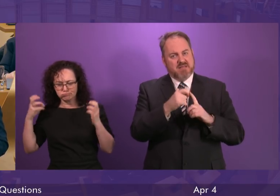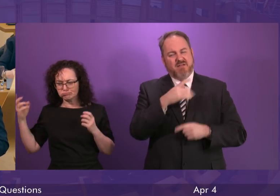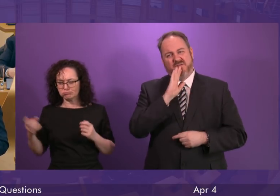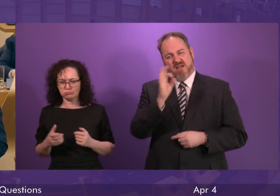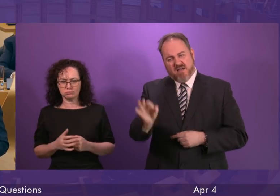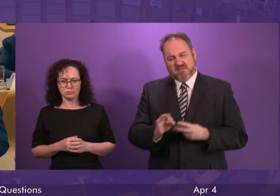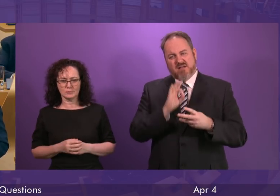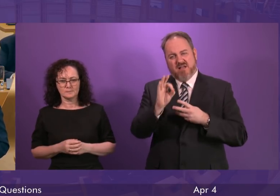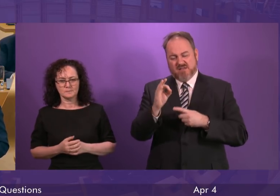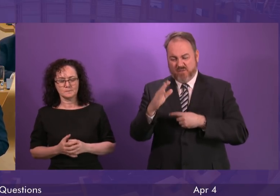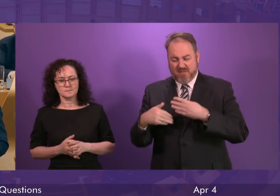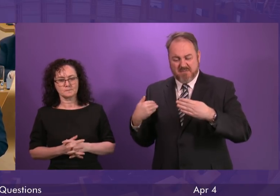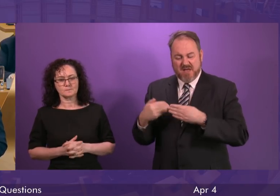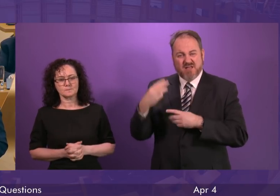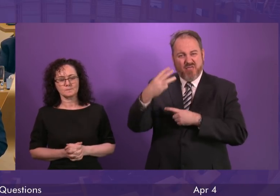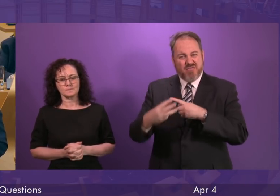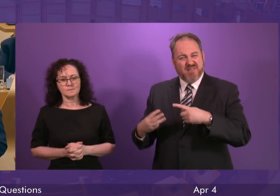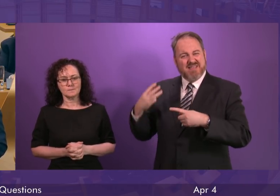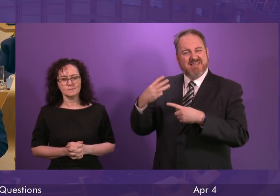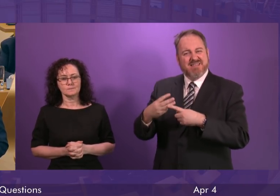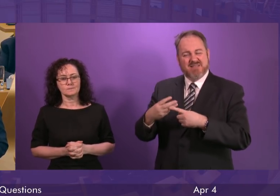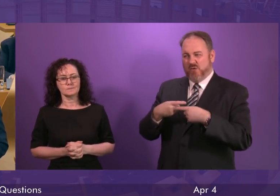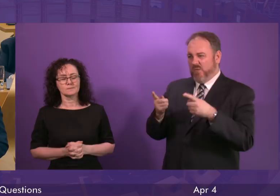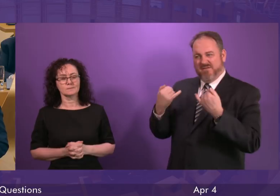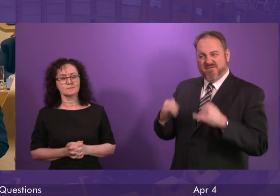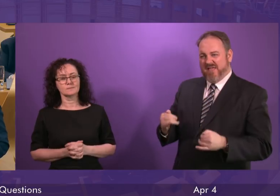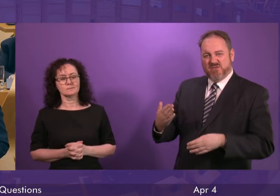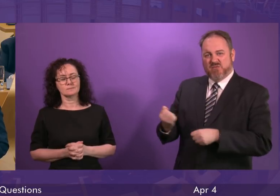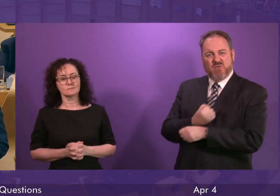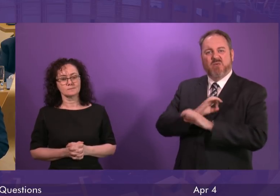for action to be taken for the past three years, but SNP ministers have failed to act.